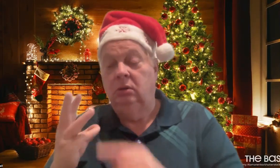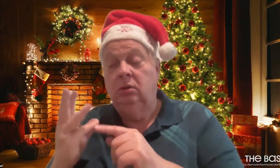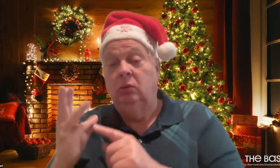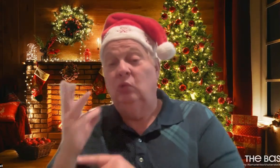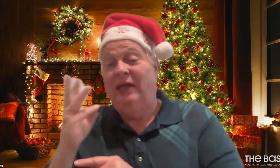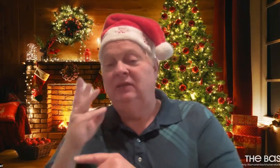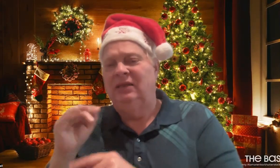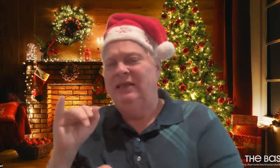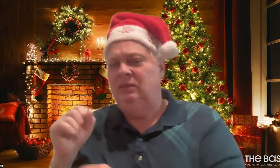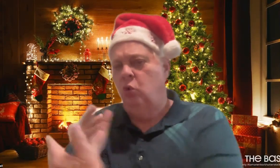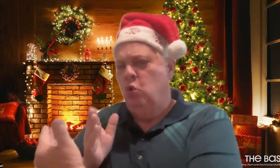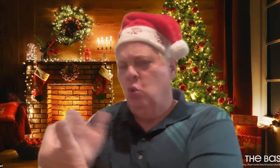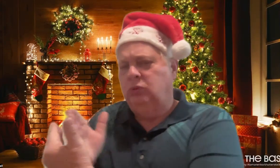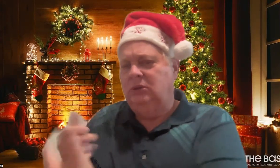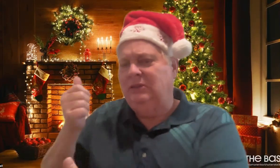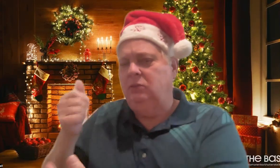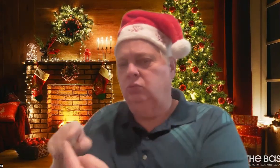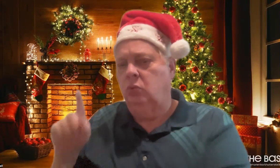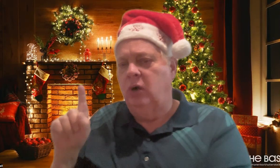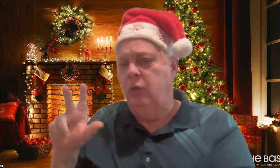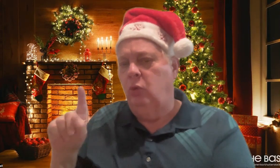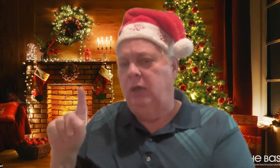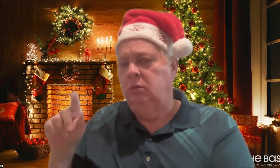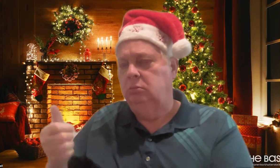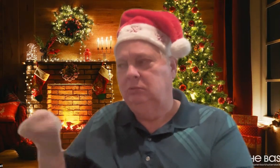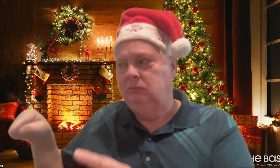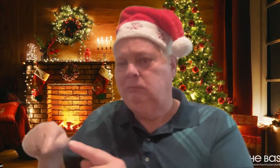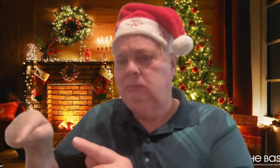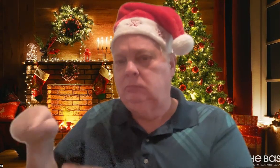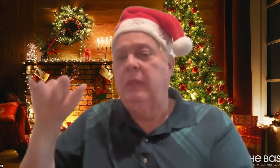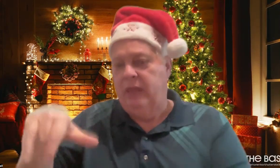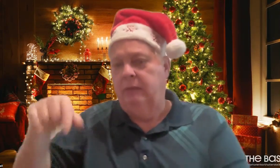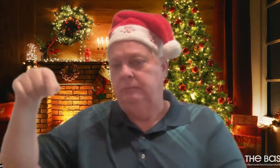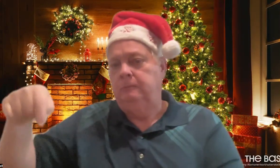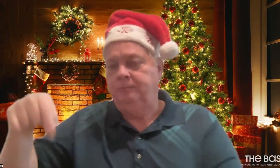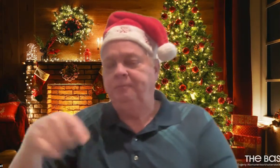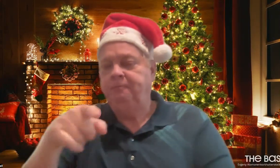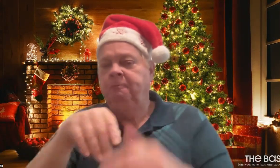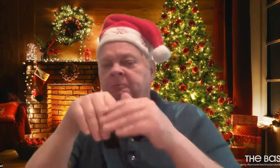Park on the West side, closest to 131.